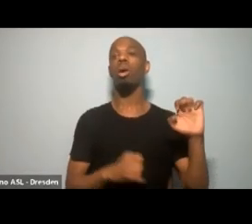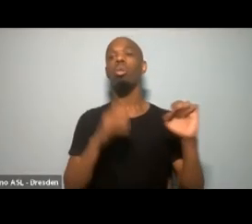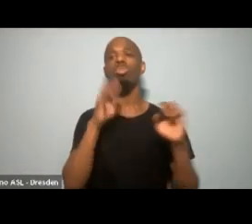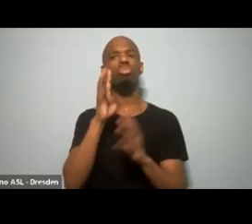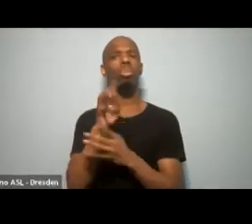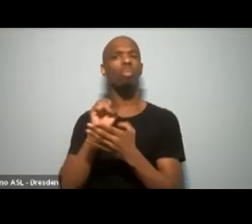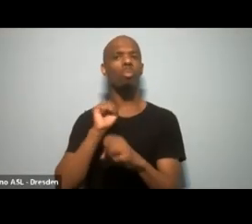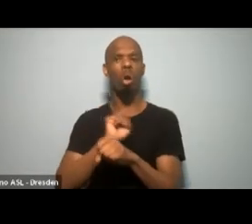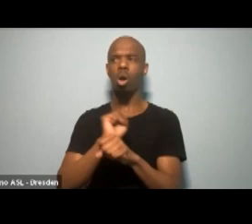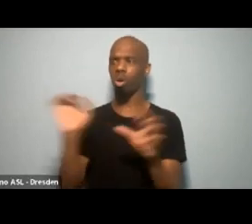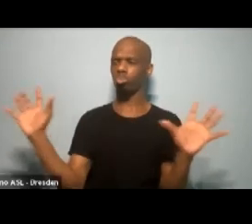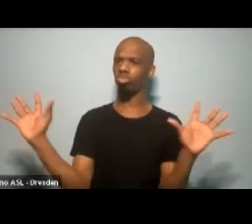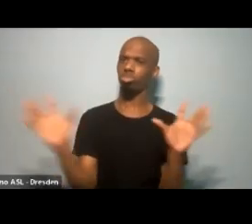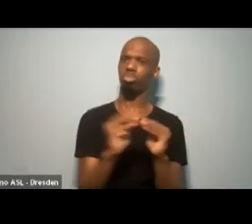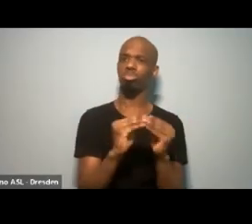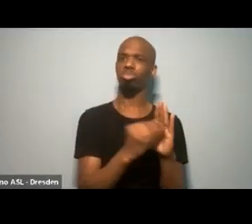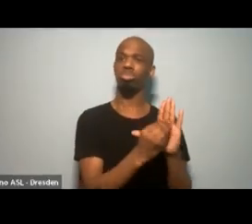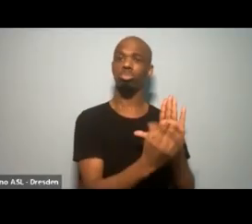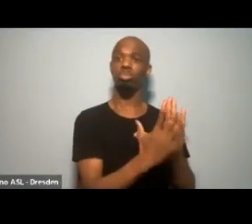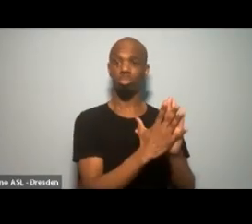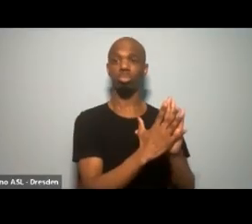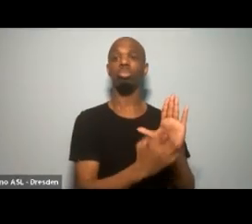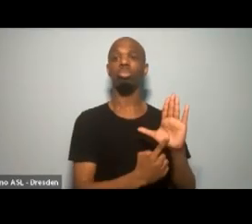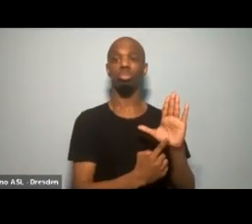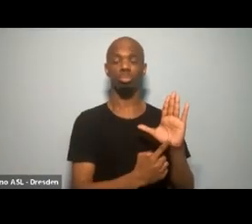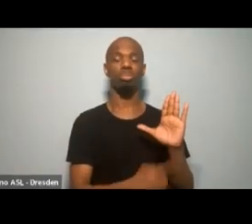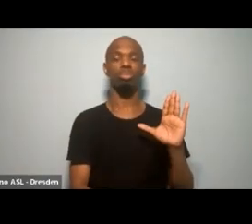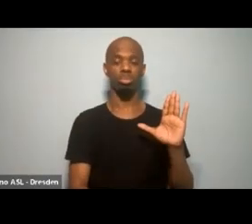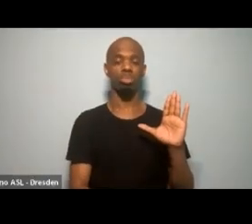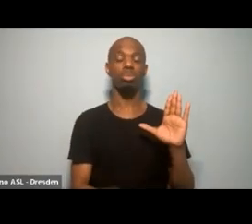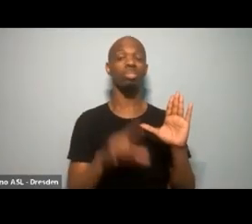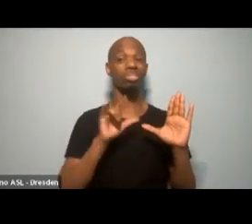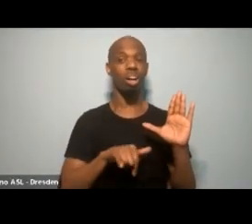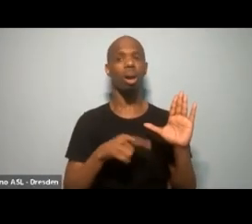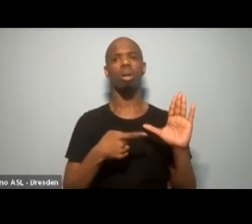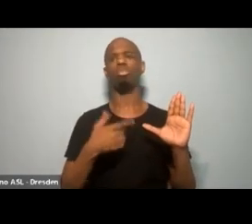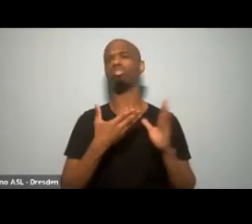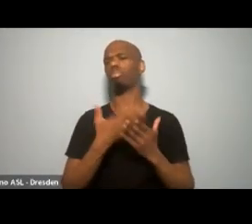such is the pull factor that the National Theatre has become,